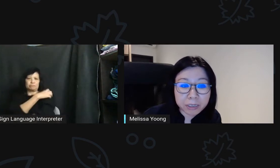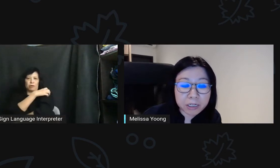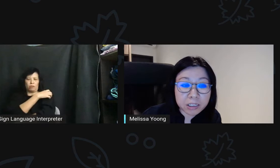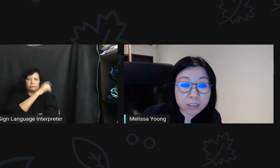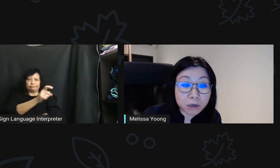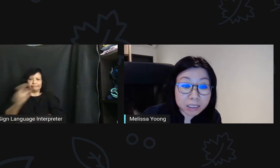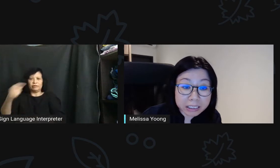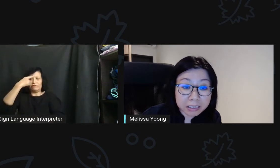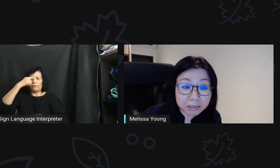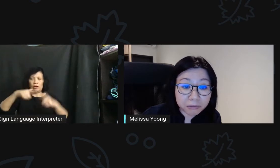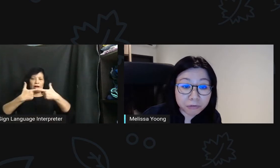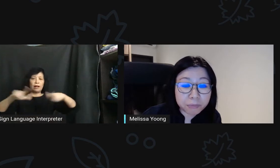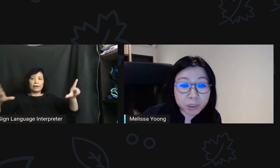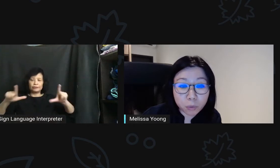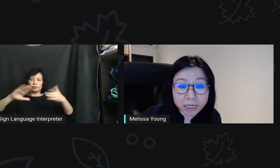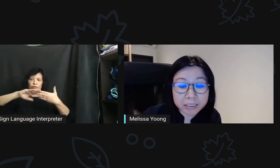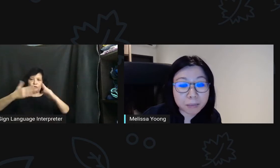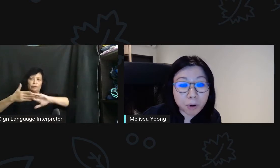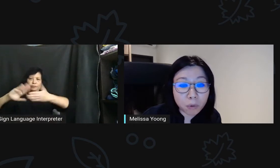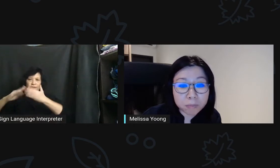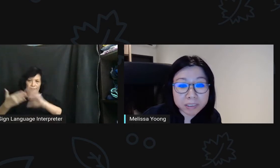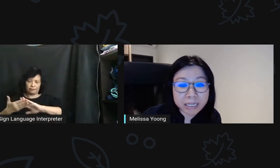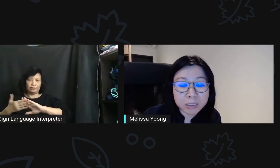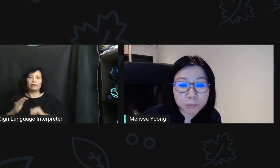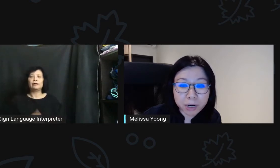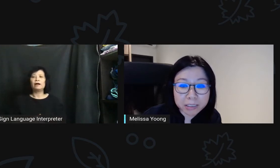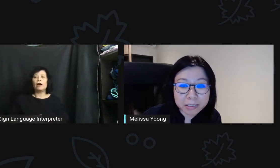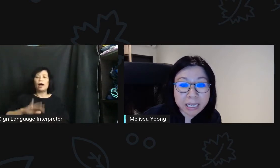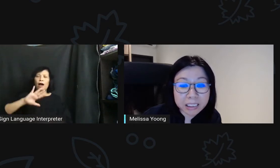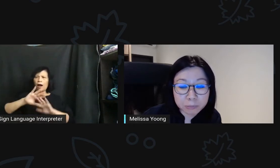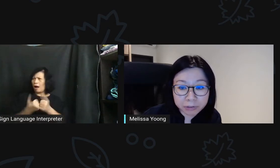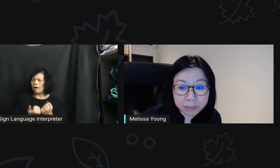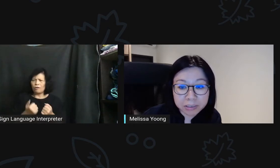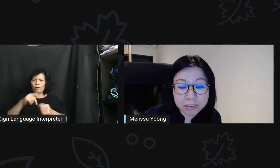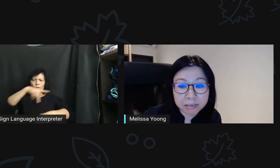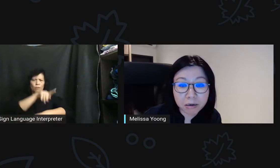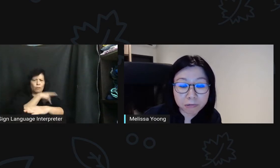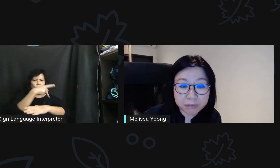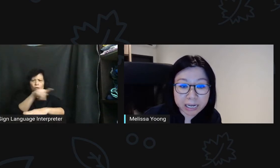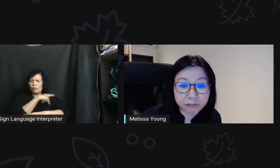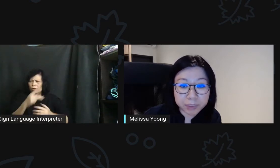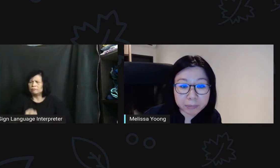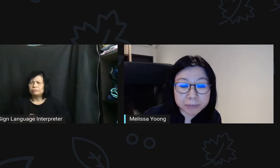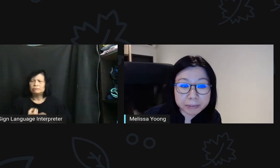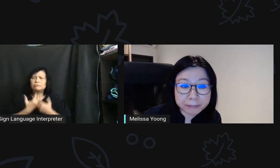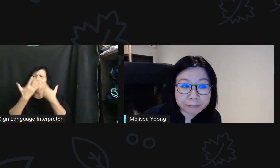not least from the ways the poems express the experiences of Deaf people.